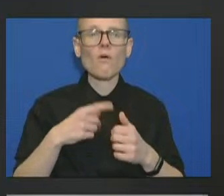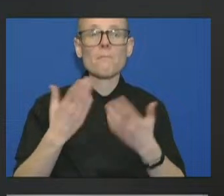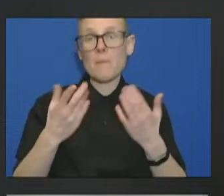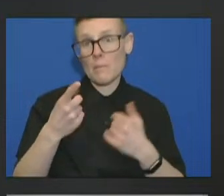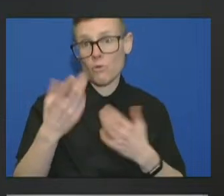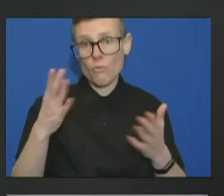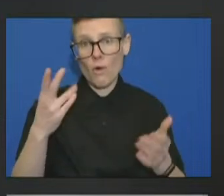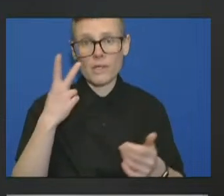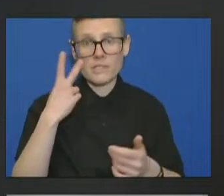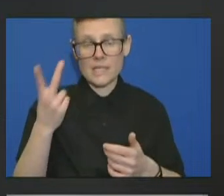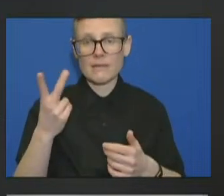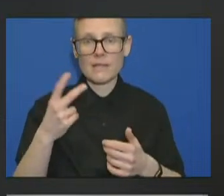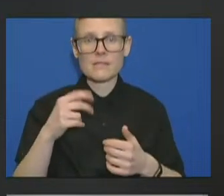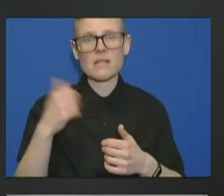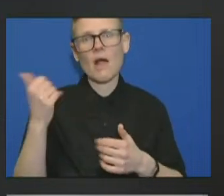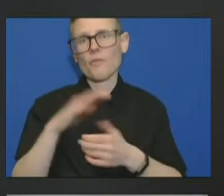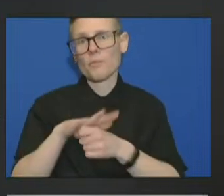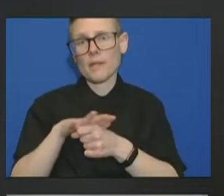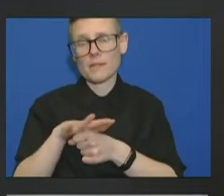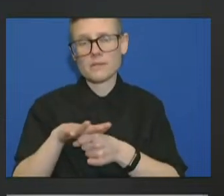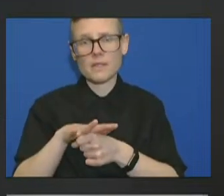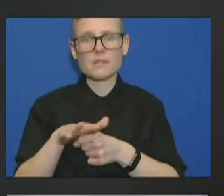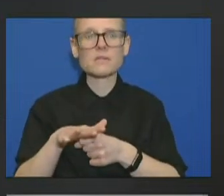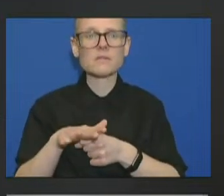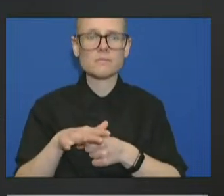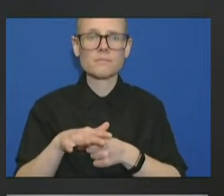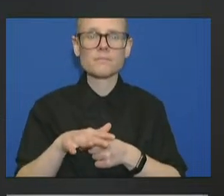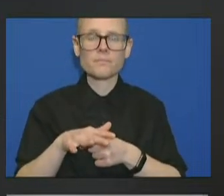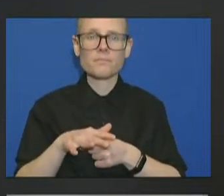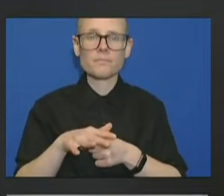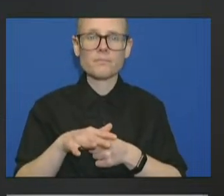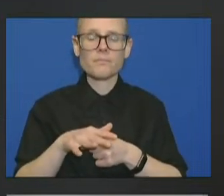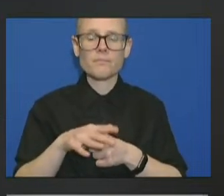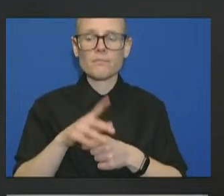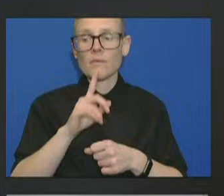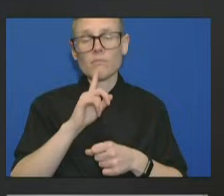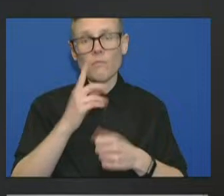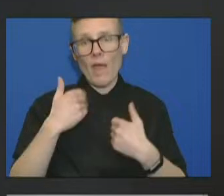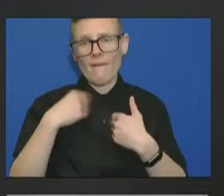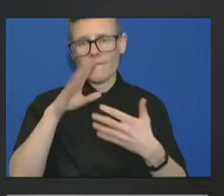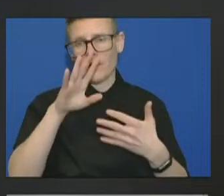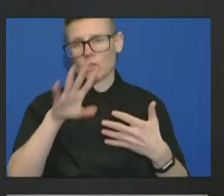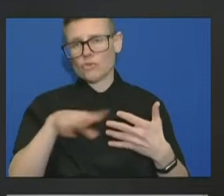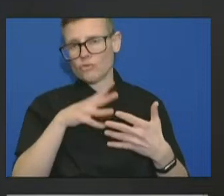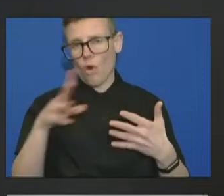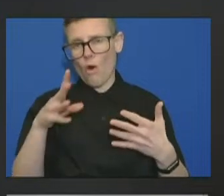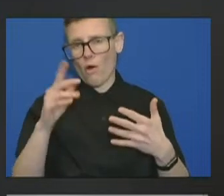to highlight a few. But they're they're pretty meaningful. You